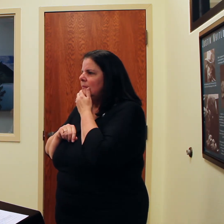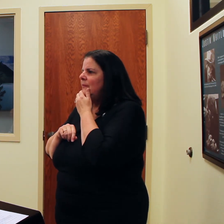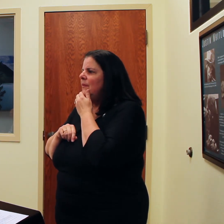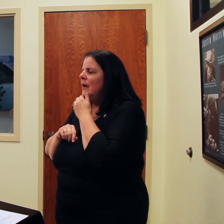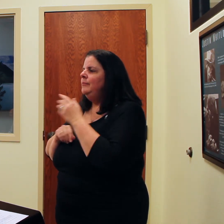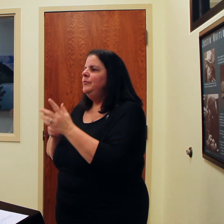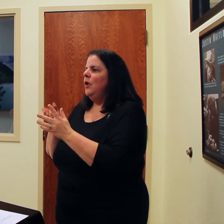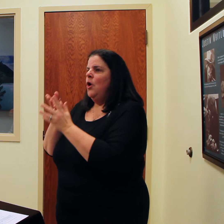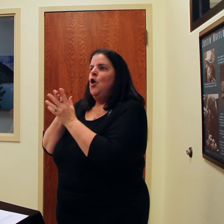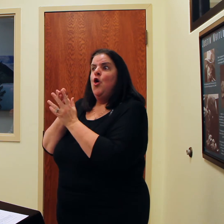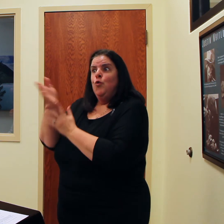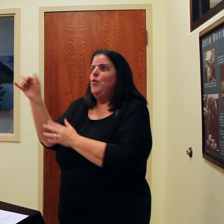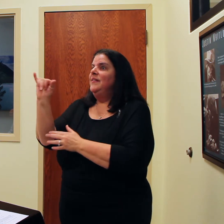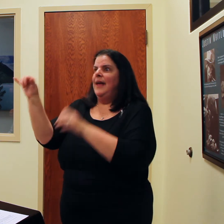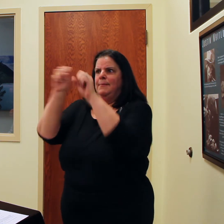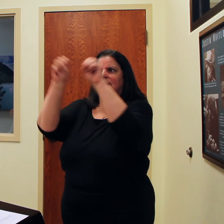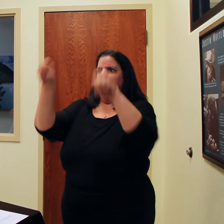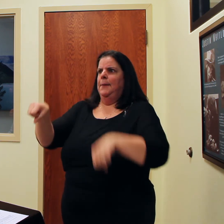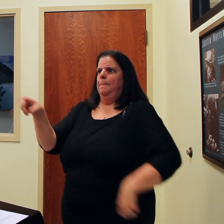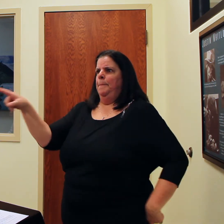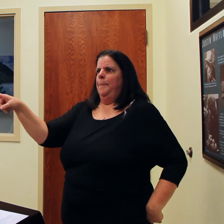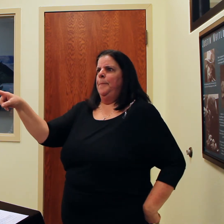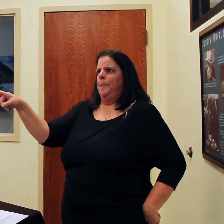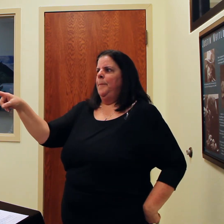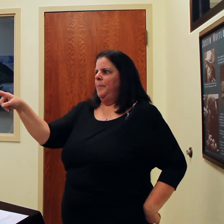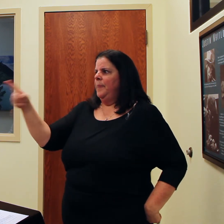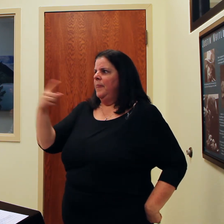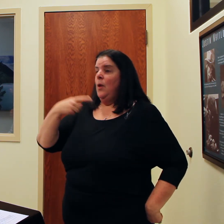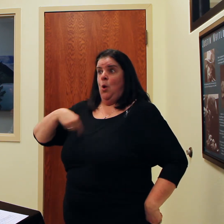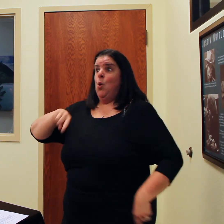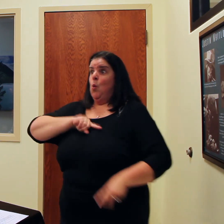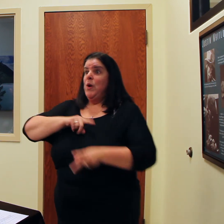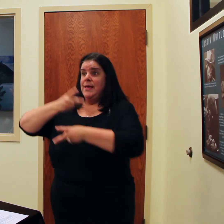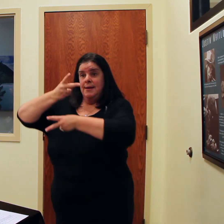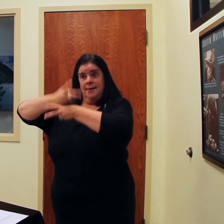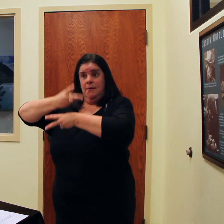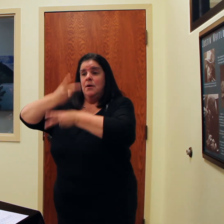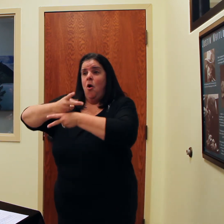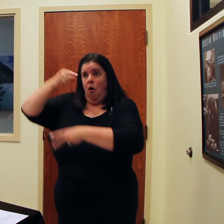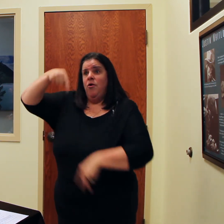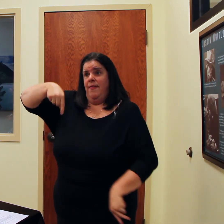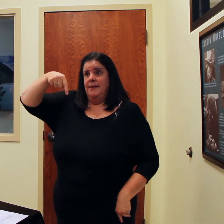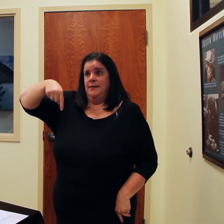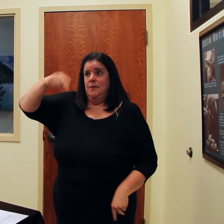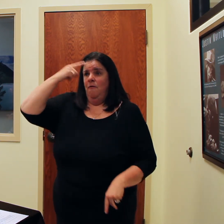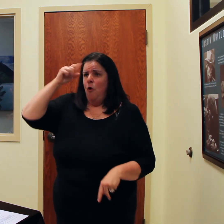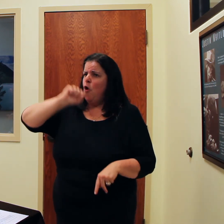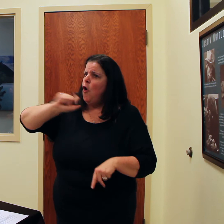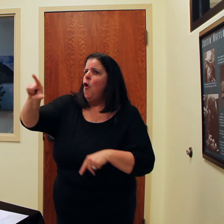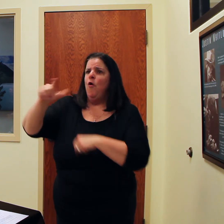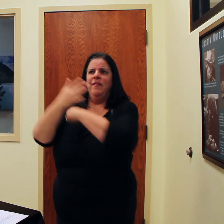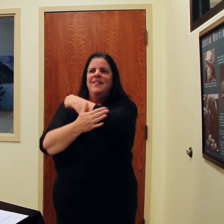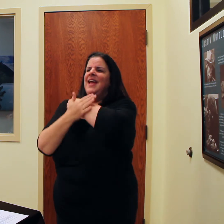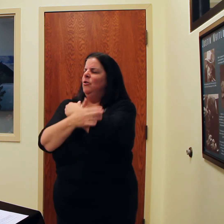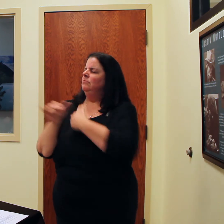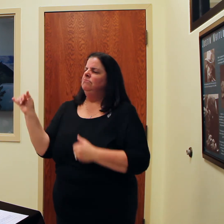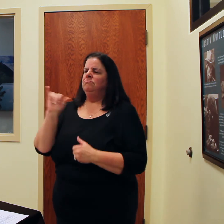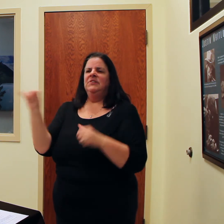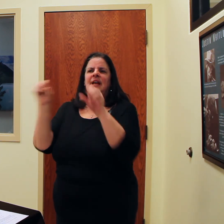[Voiceover] Through the same system. We guard this for all over the county, so we have the same system.